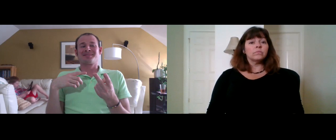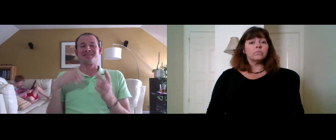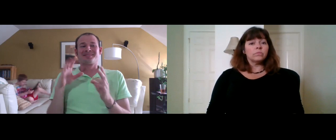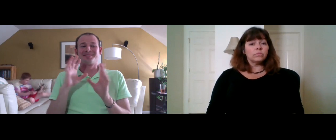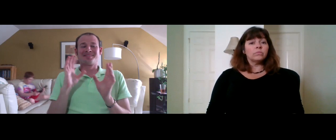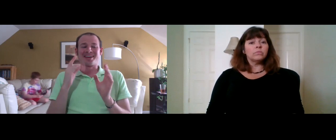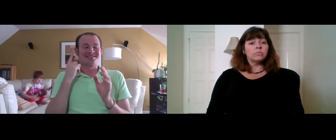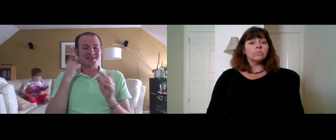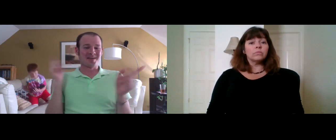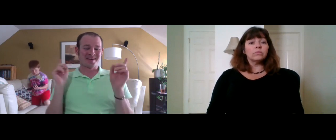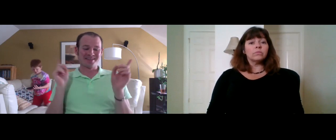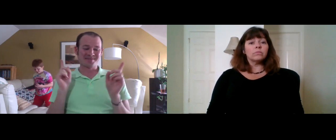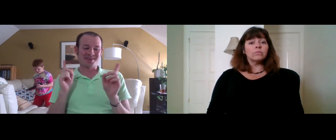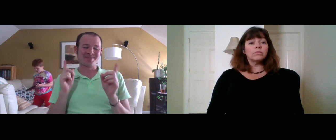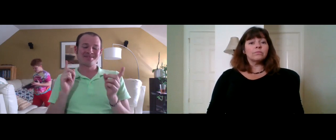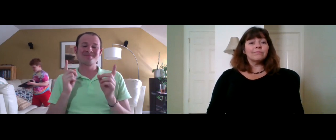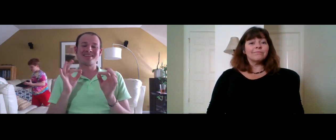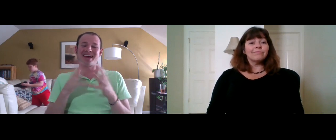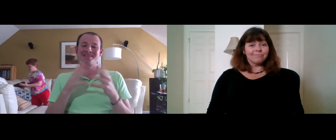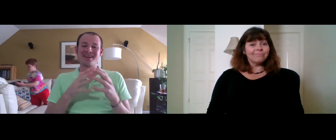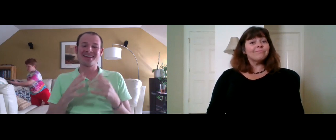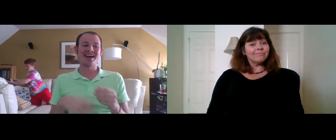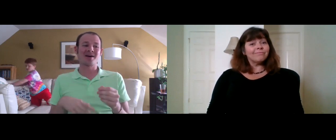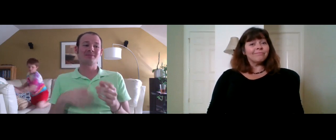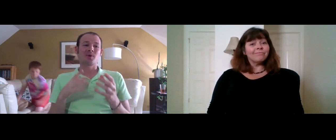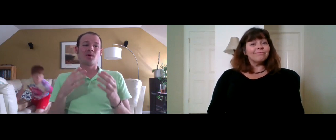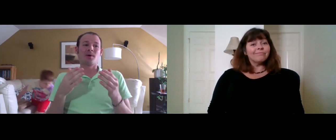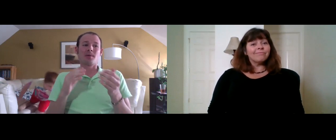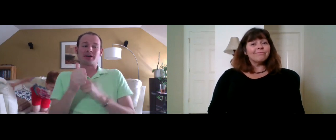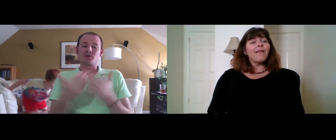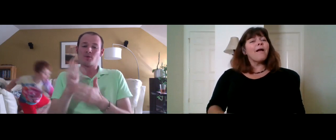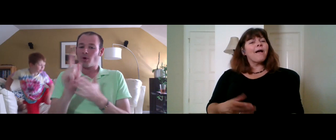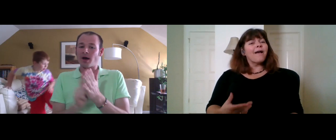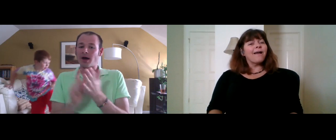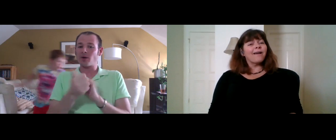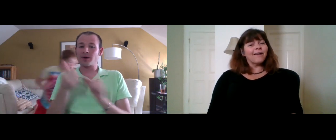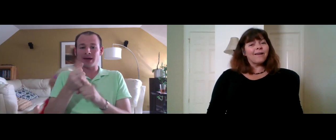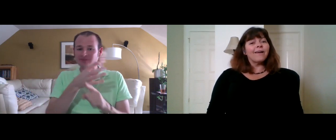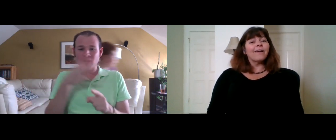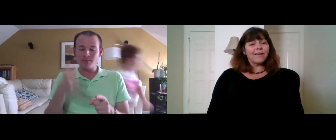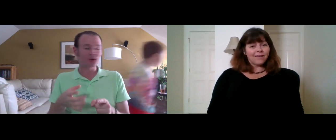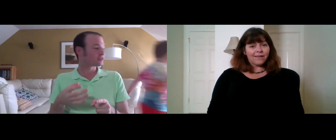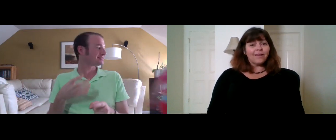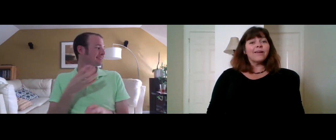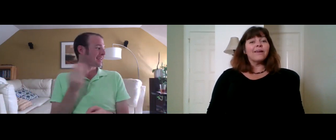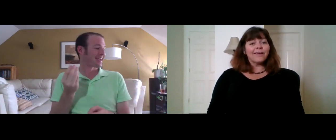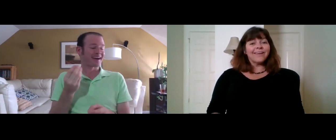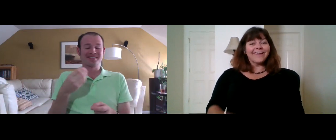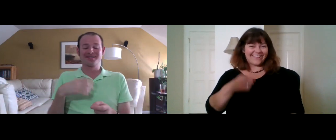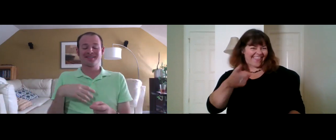I'm hearing sound in the background Anyway, we passed a new law how it affects them